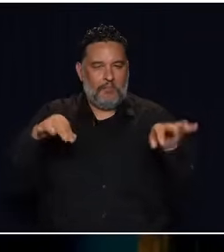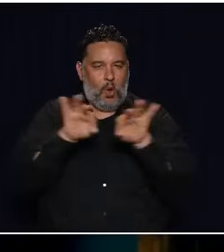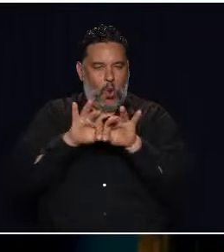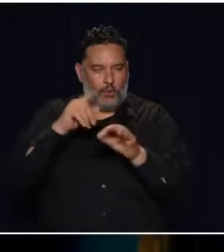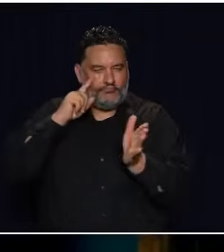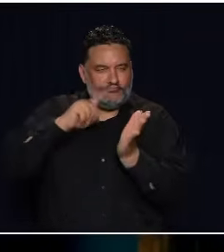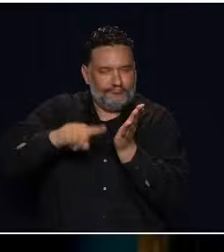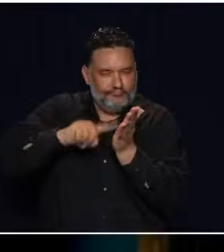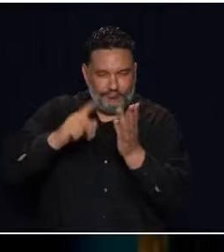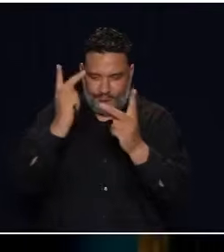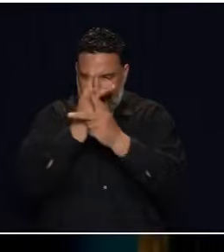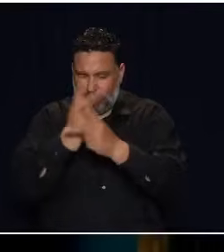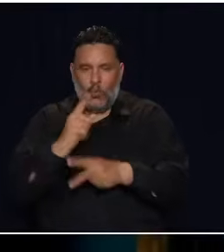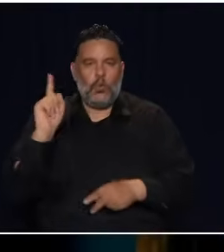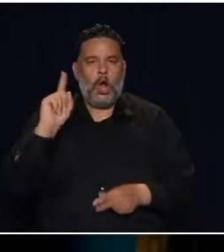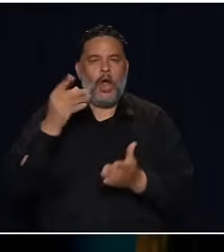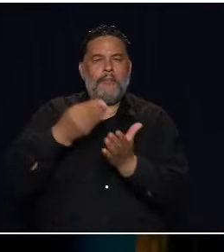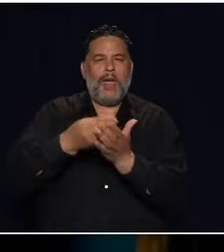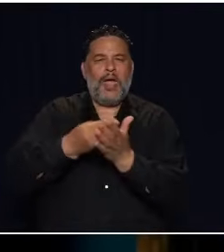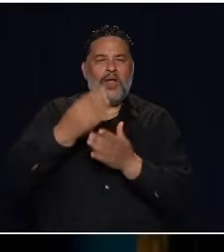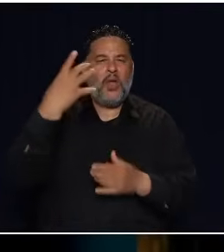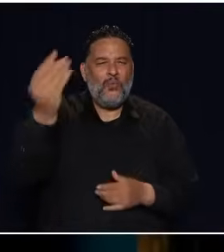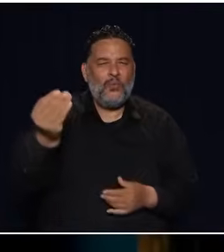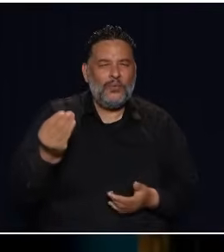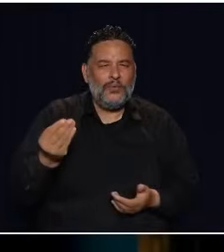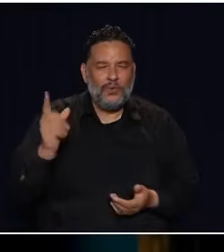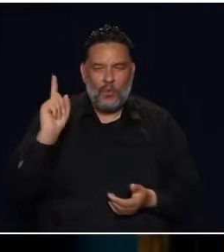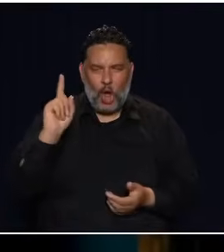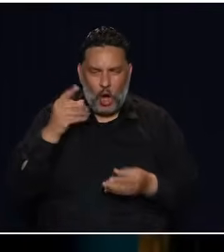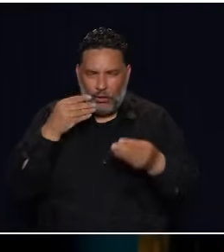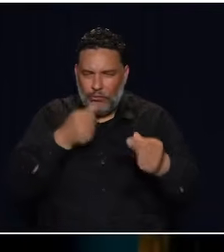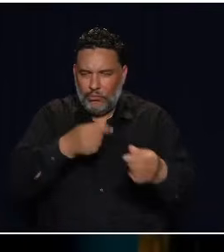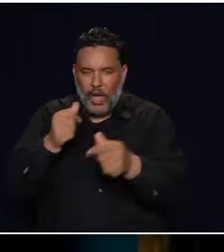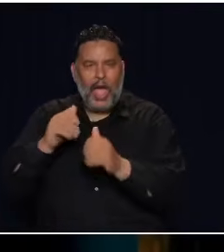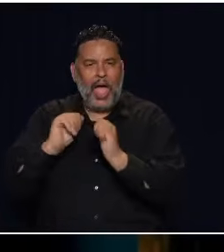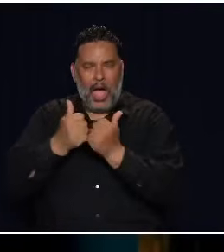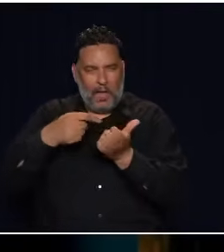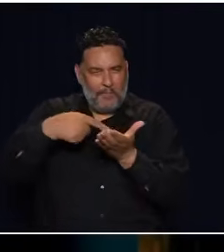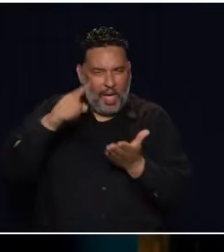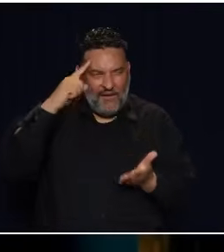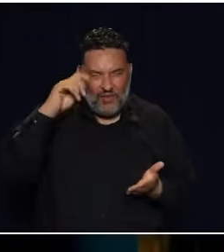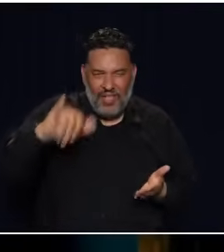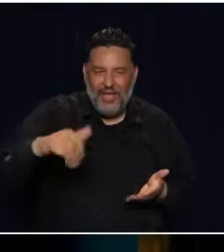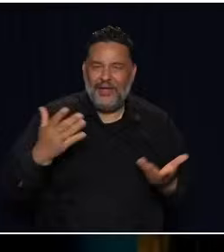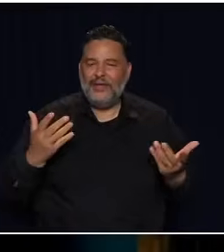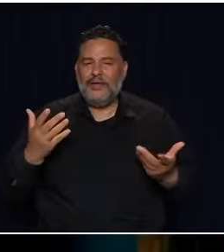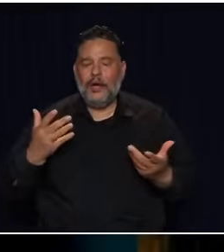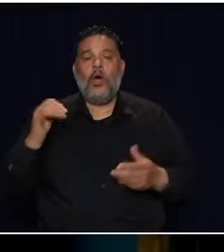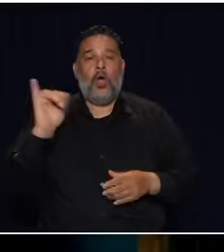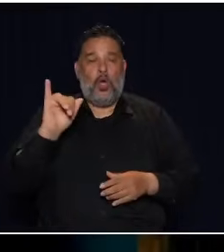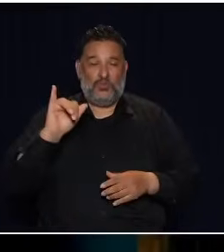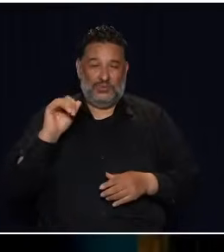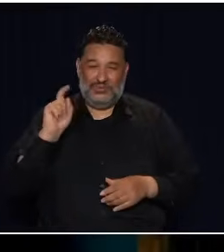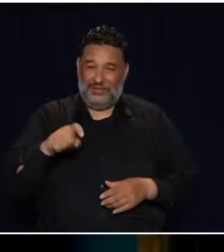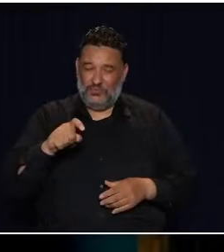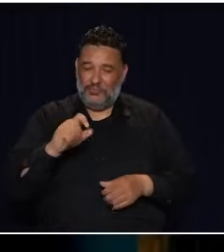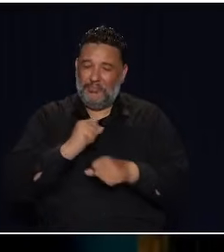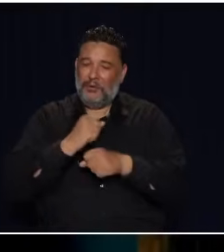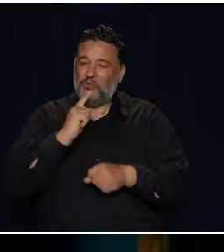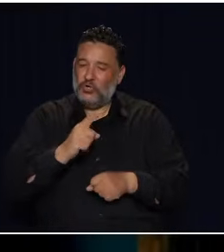AND SO I THINK IT IS REALLY IMPORTANT WE FIGURE OUT WHERE IS THIS MONEY GOING?